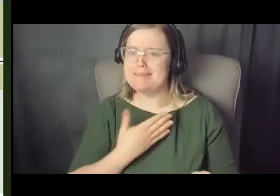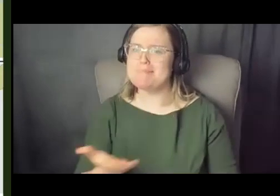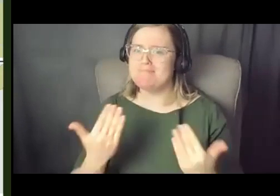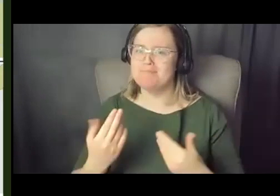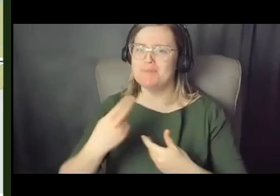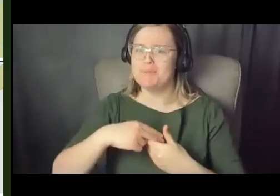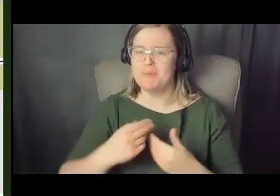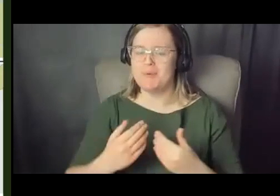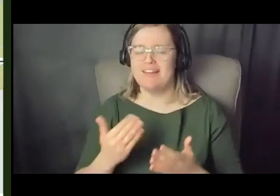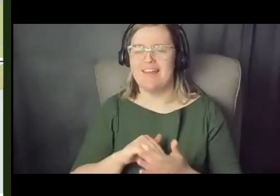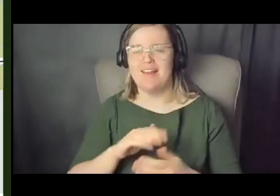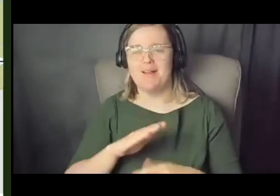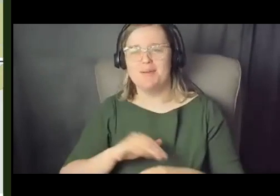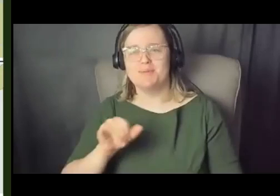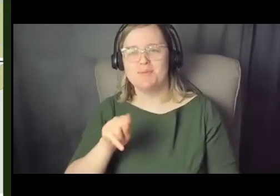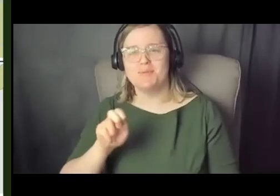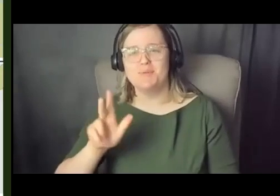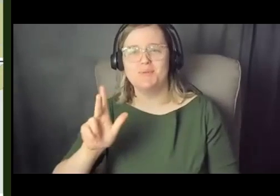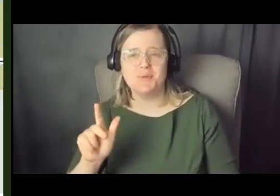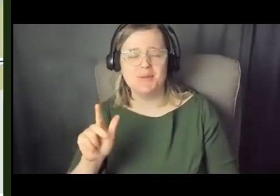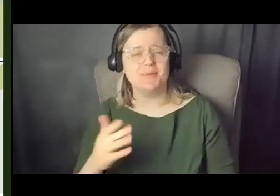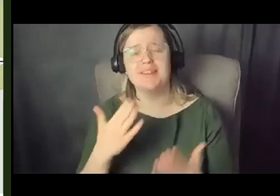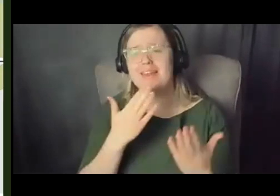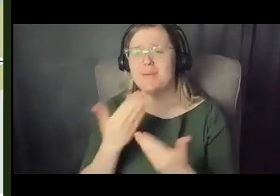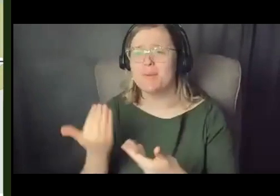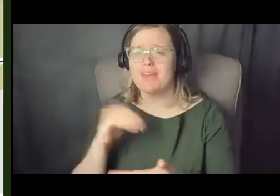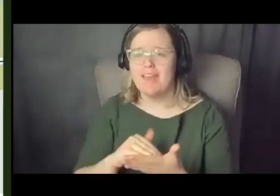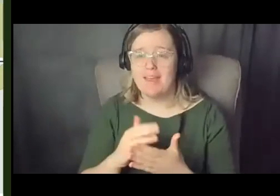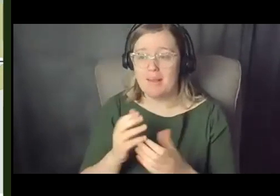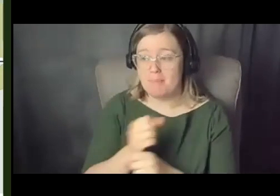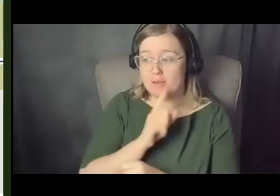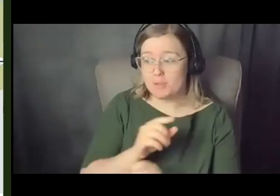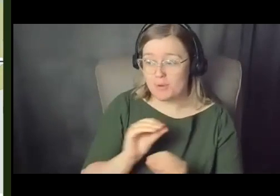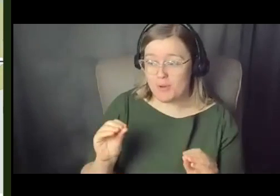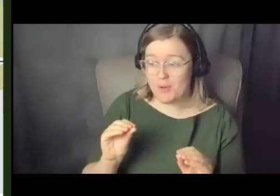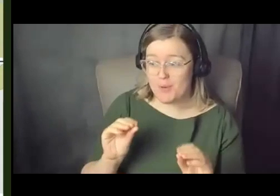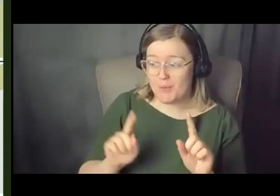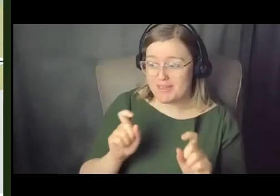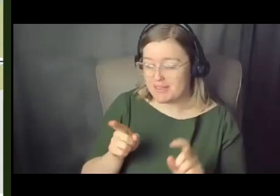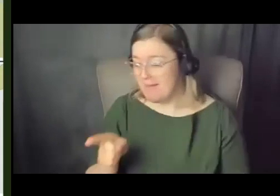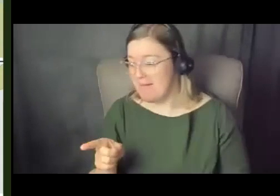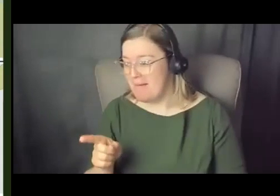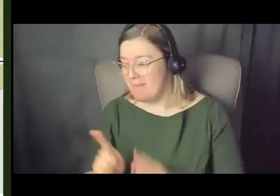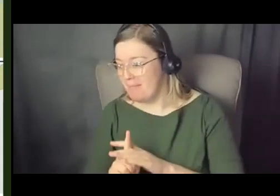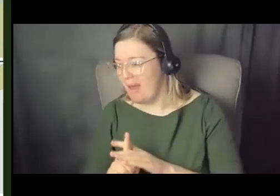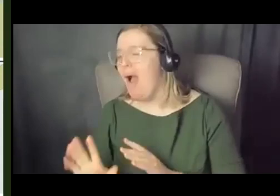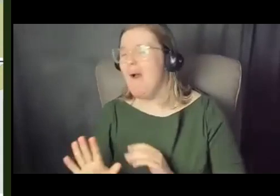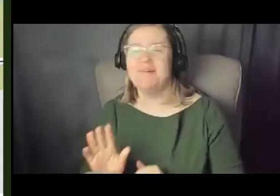And yes, just want to say thanks again, and making sure we have no more questions. No, we have just a comment.